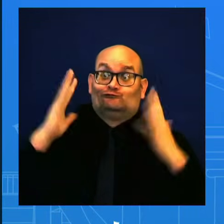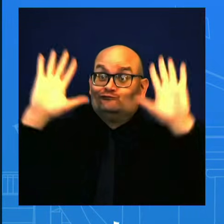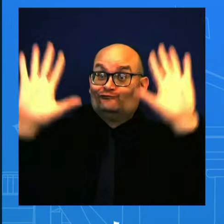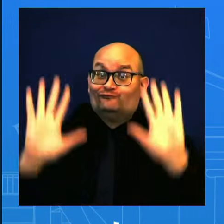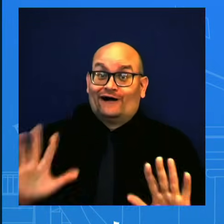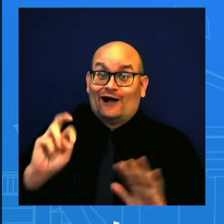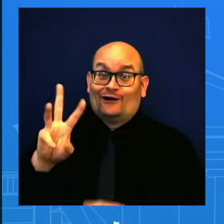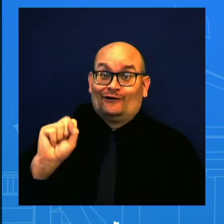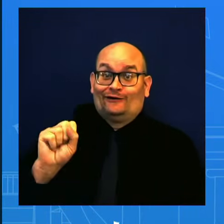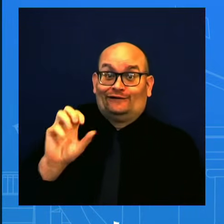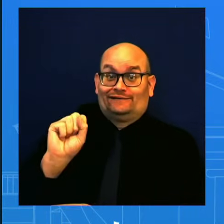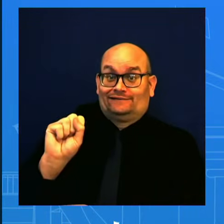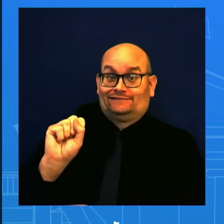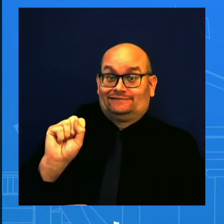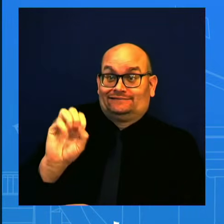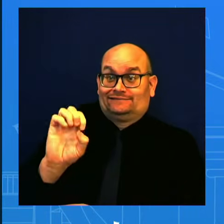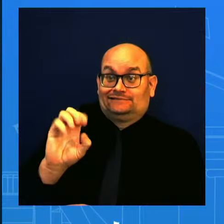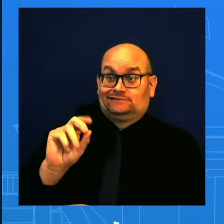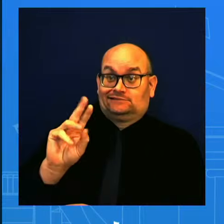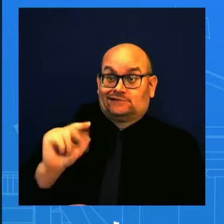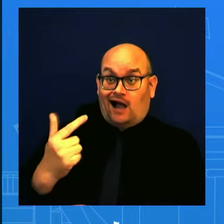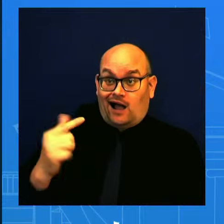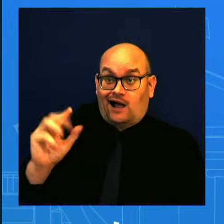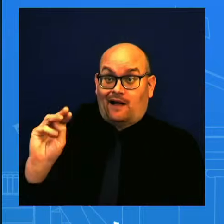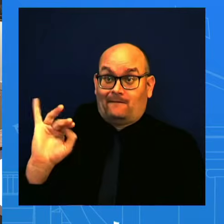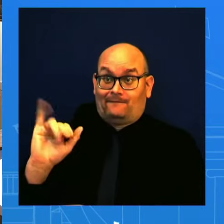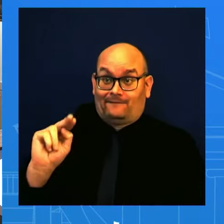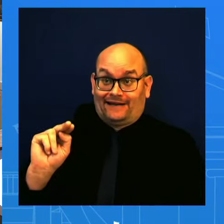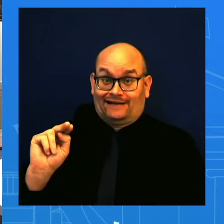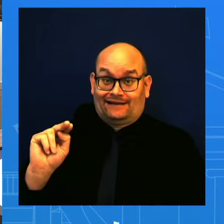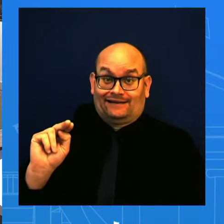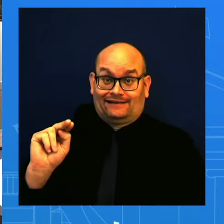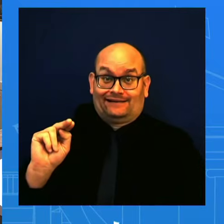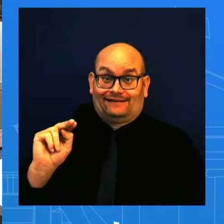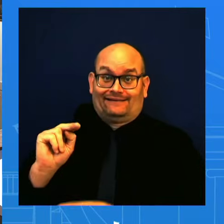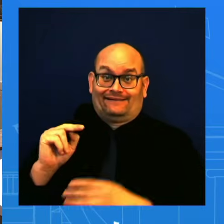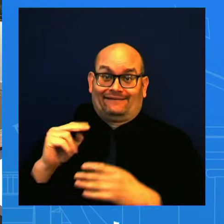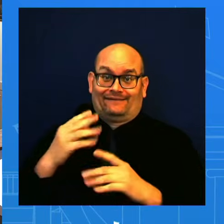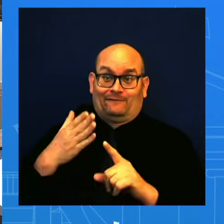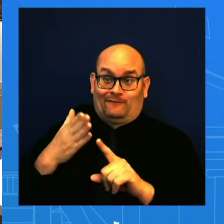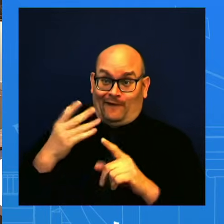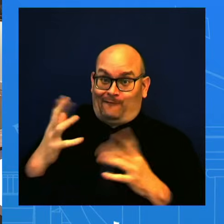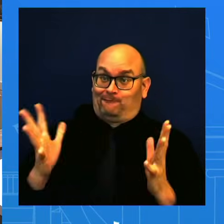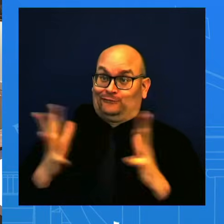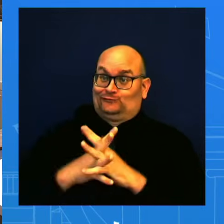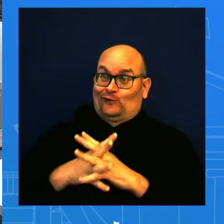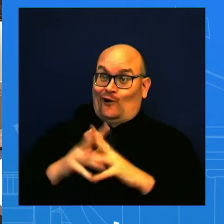Jake Sullivan last week -- last Thursday when he spoke about this. This has been a priority. You've heard from the president directly.